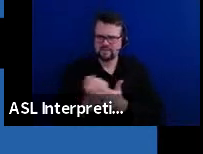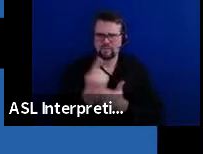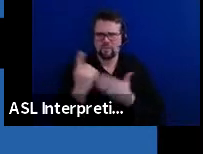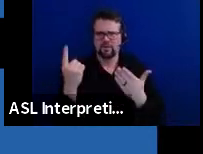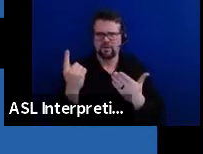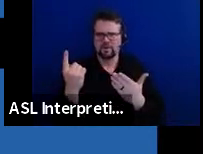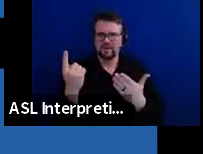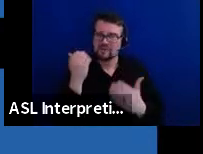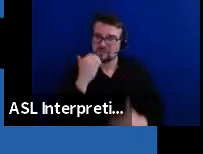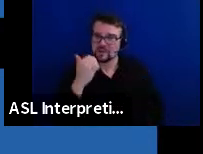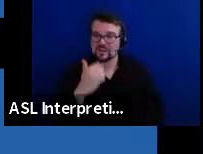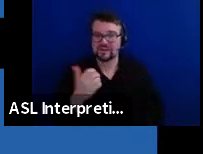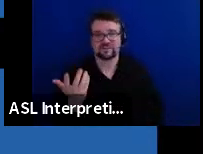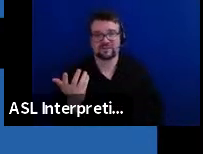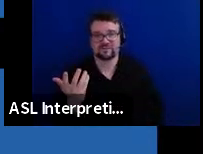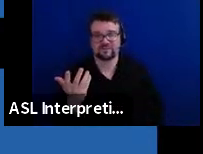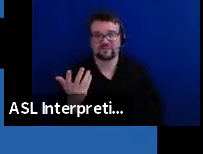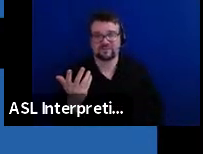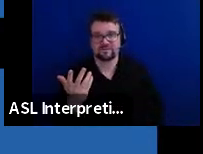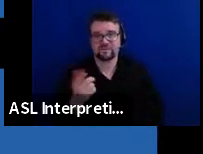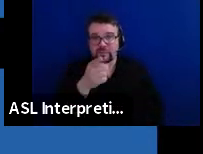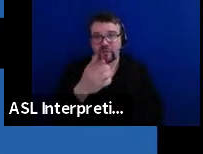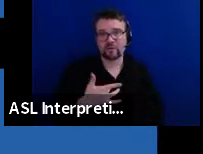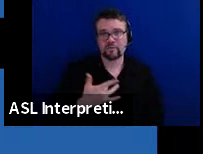DAY. IF YOU FEEL INSPIRED AND ABLE